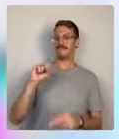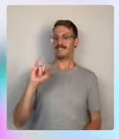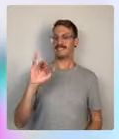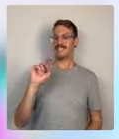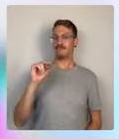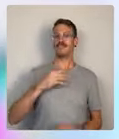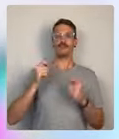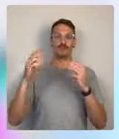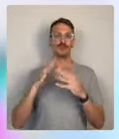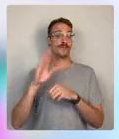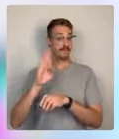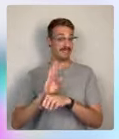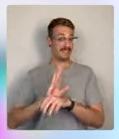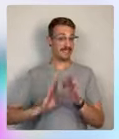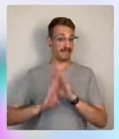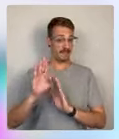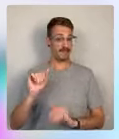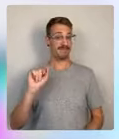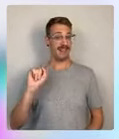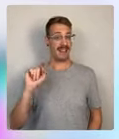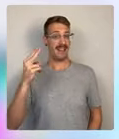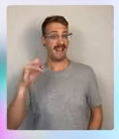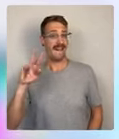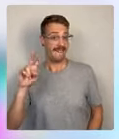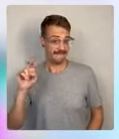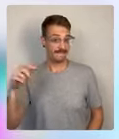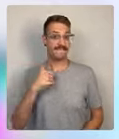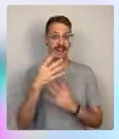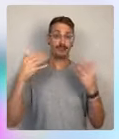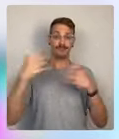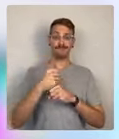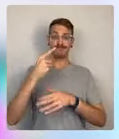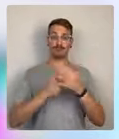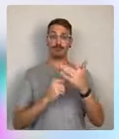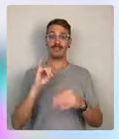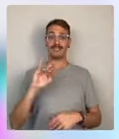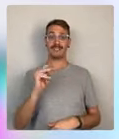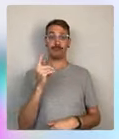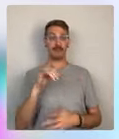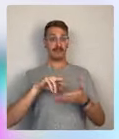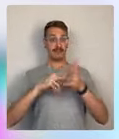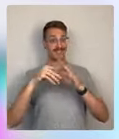Yeah, my name is Simon. I'm Director of Business Development at Hive,